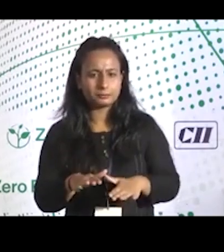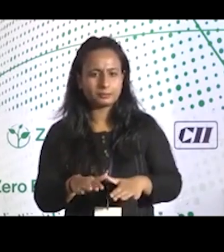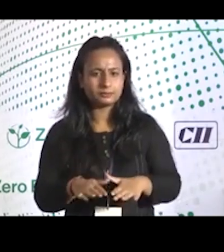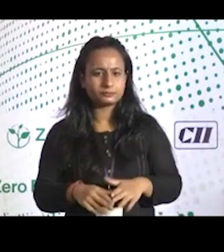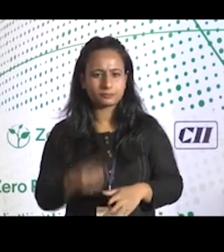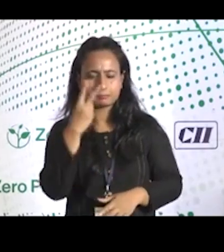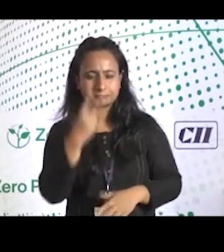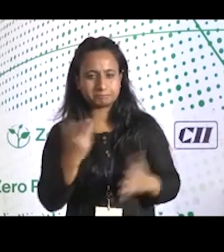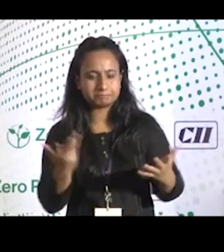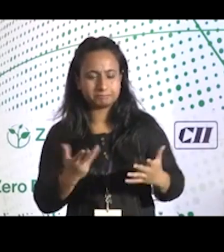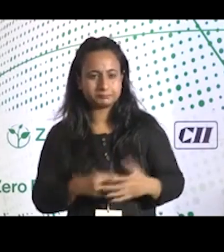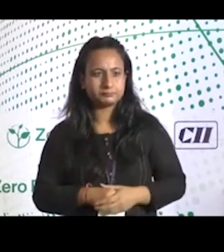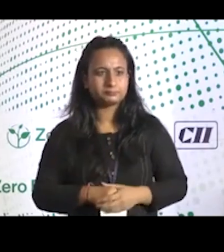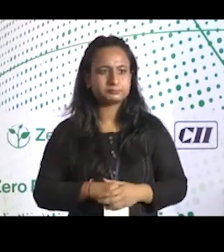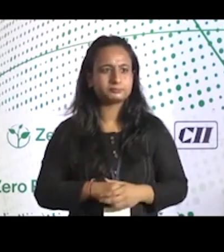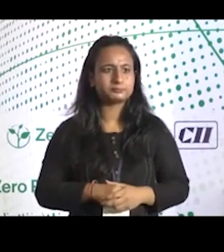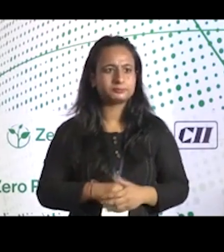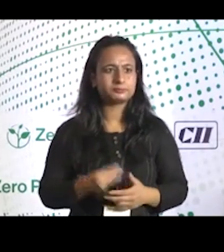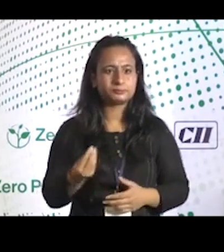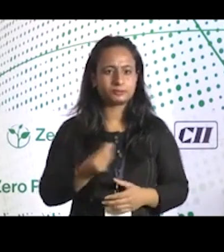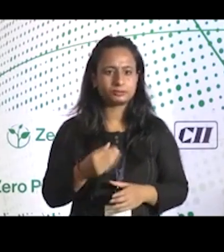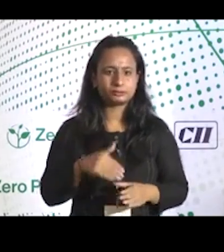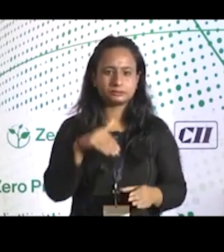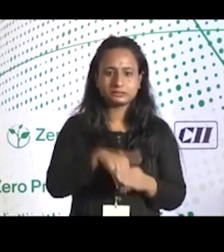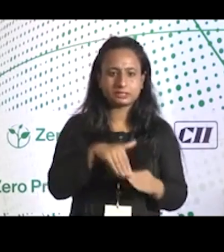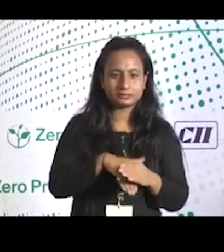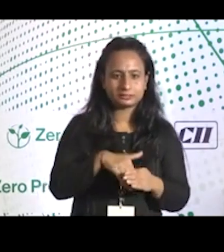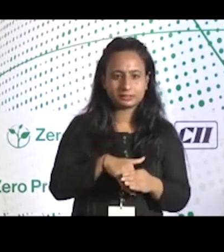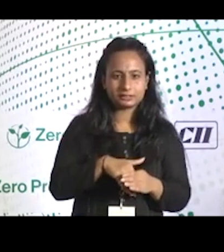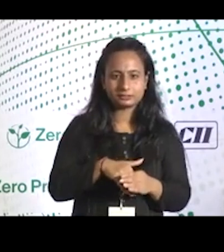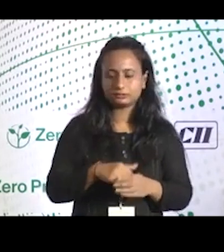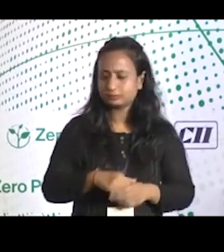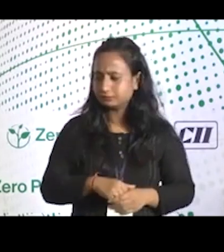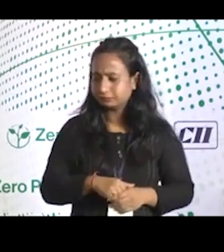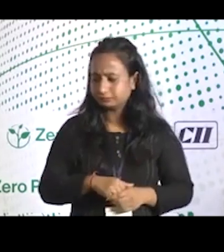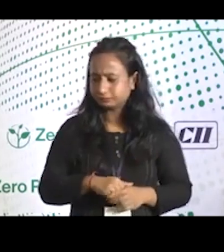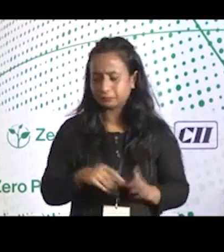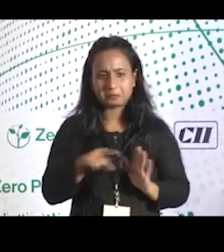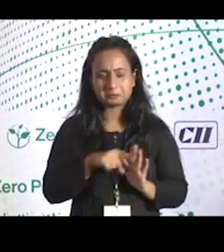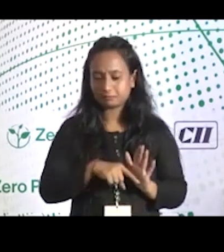So these are the factors you have to take into account to actually talk of impact.